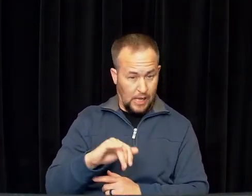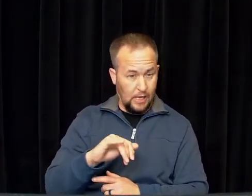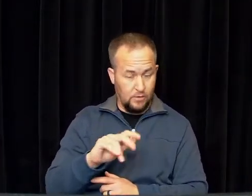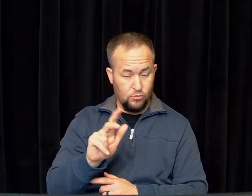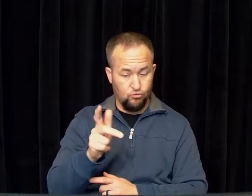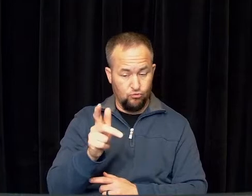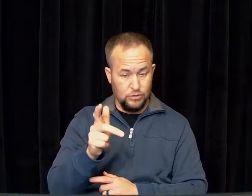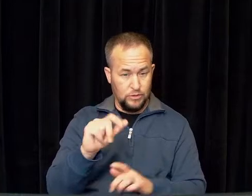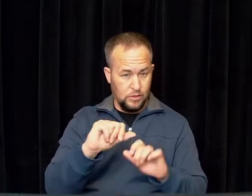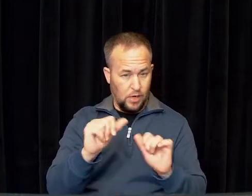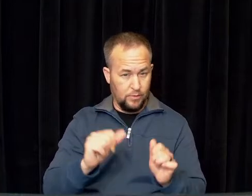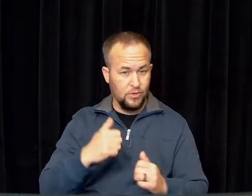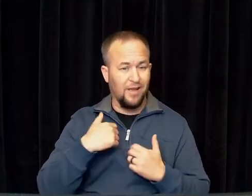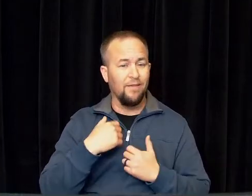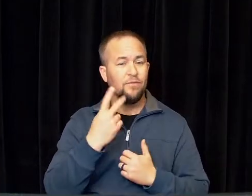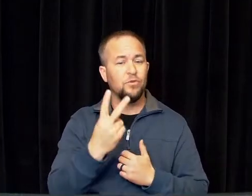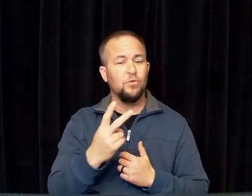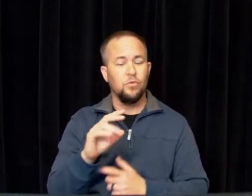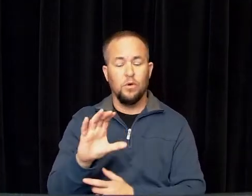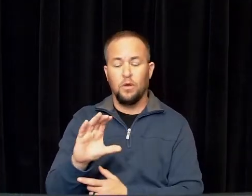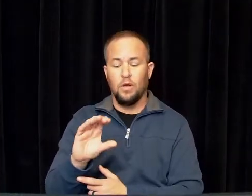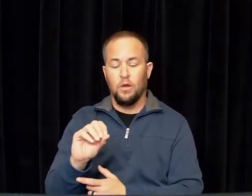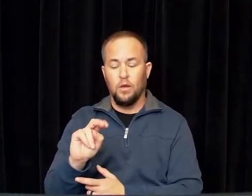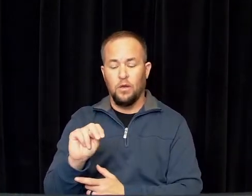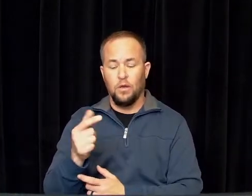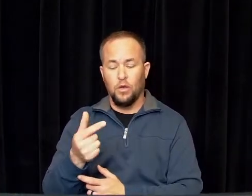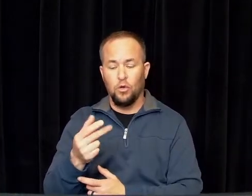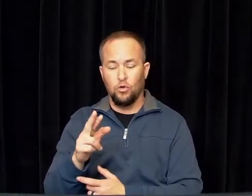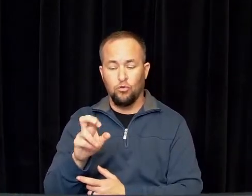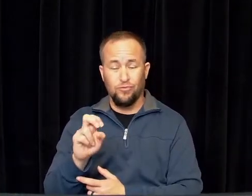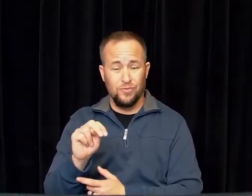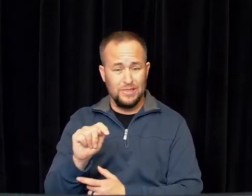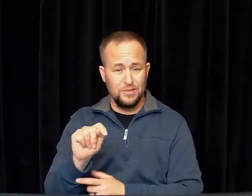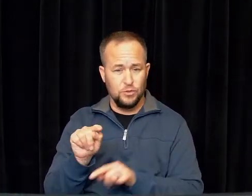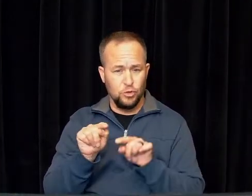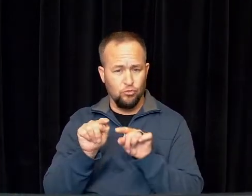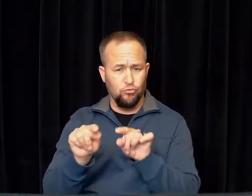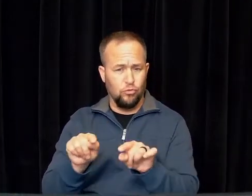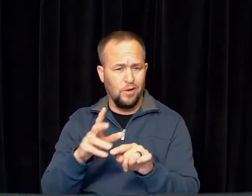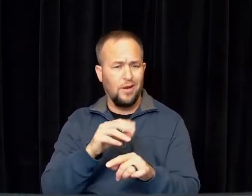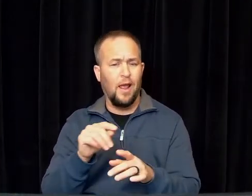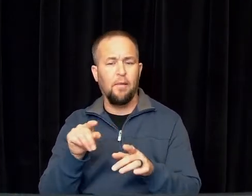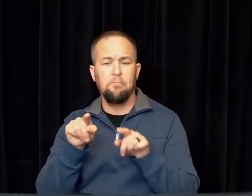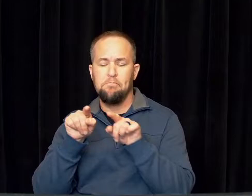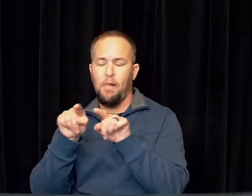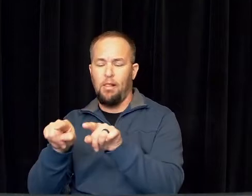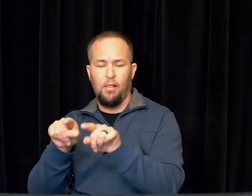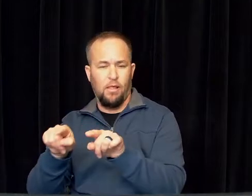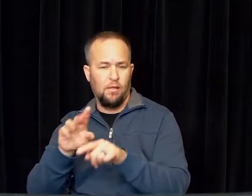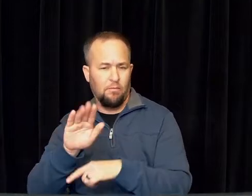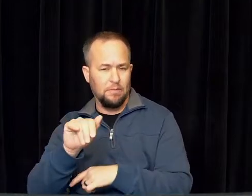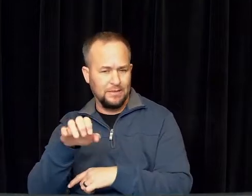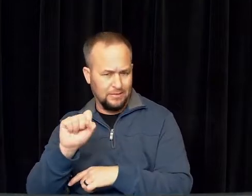and parallel bases. And those bases actually are faces as well. So congruent, in case you